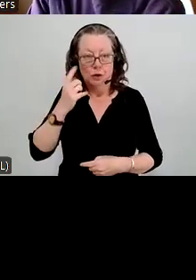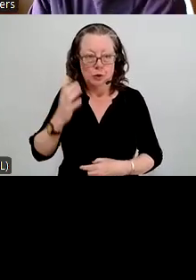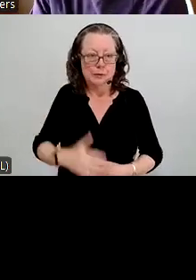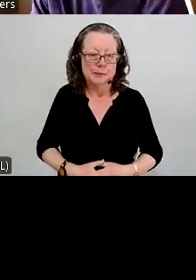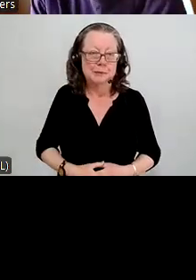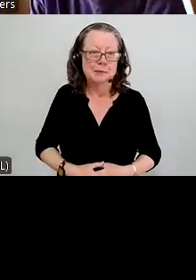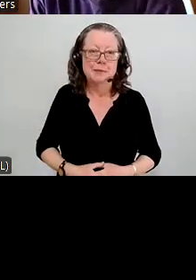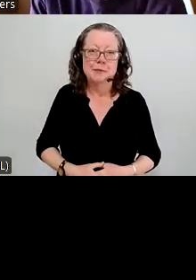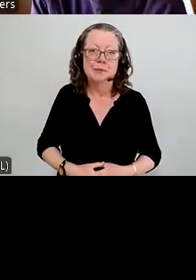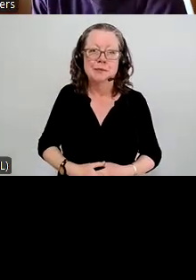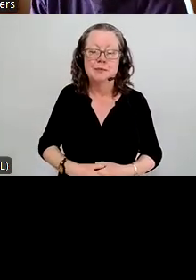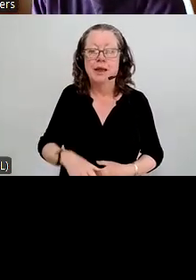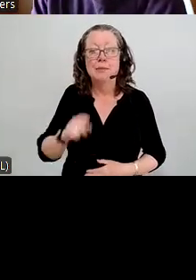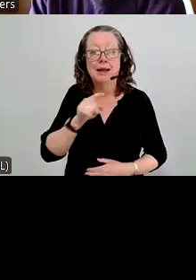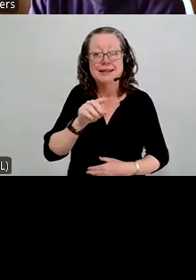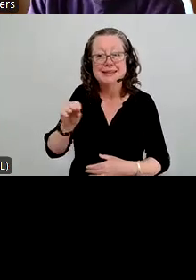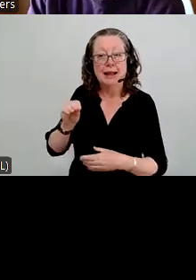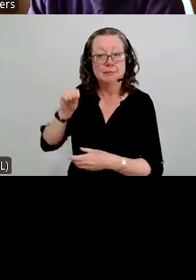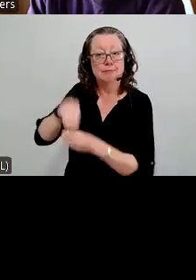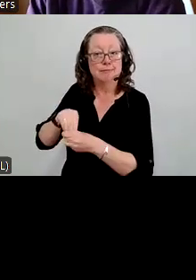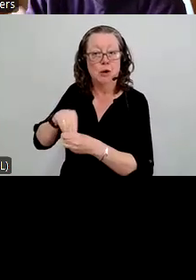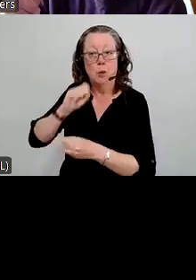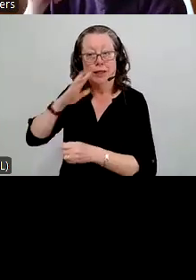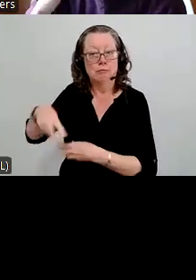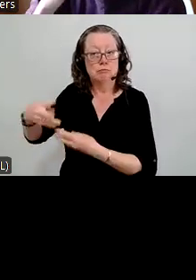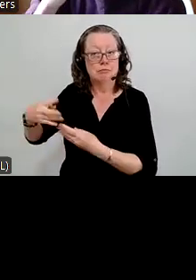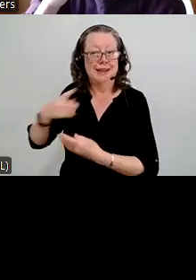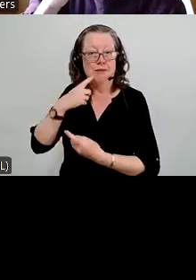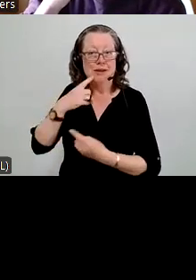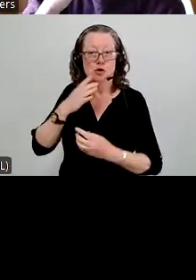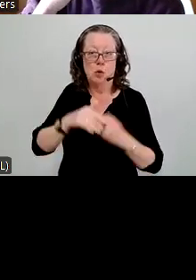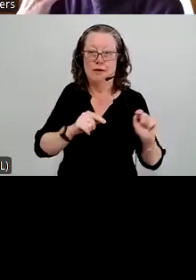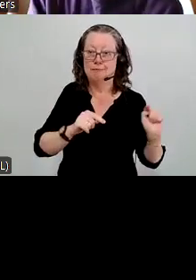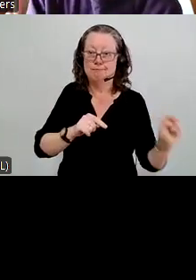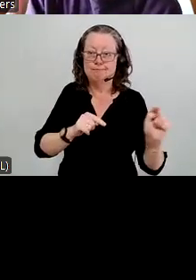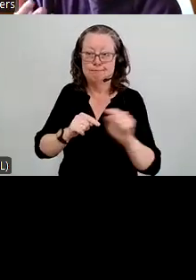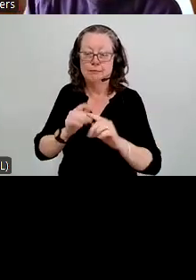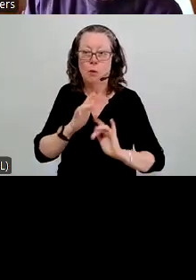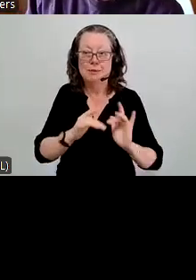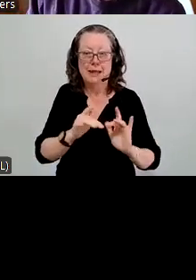It allows you to see what's going on. Again, if I visit the British Museum website,